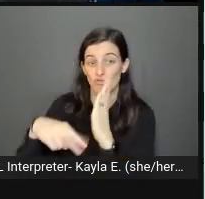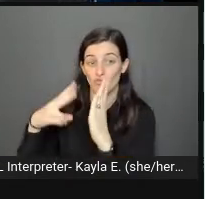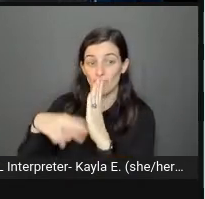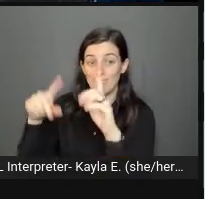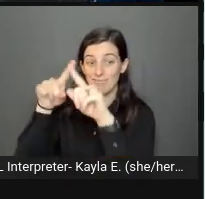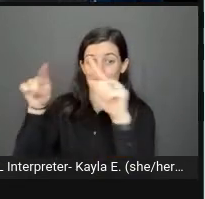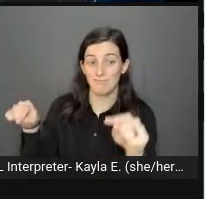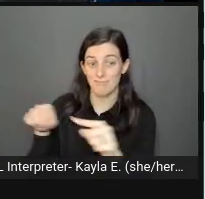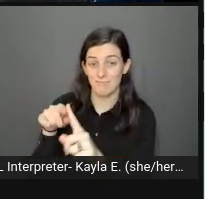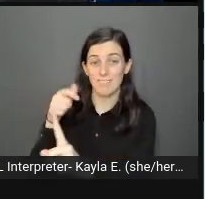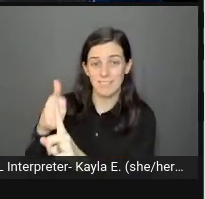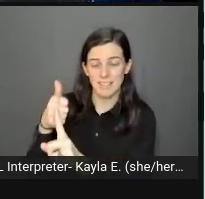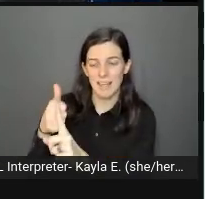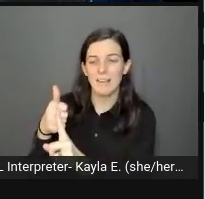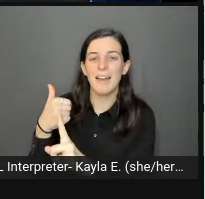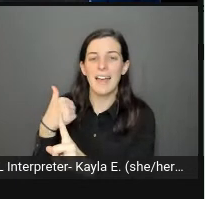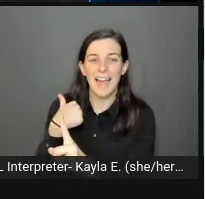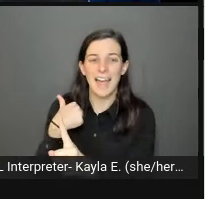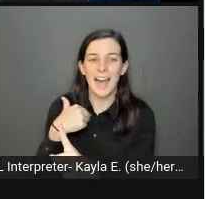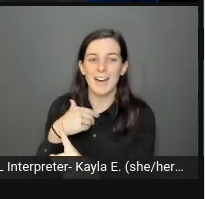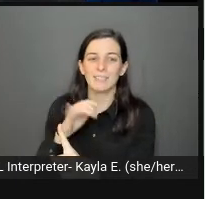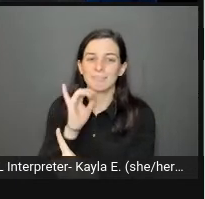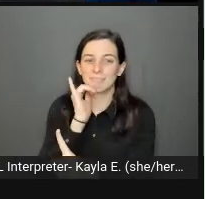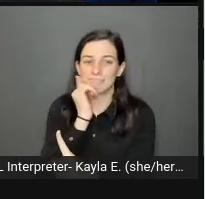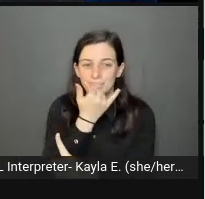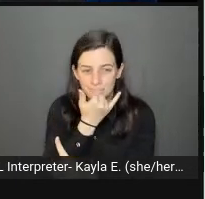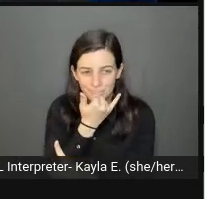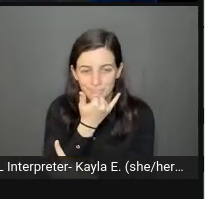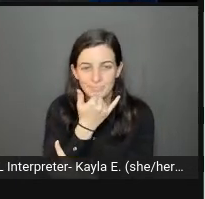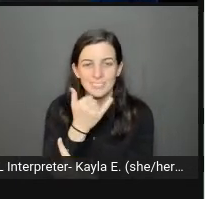There is actually a code error in the block, which means